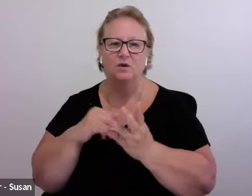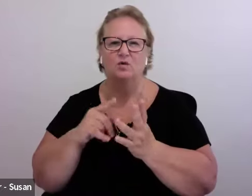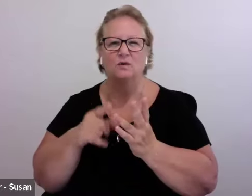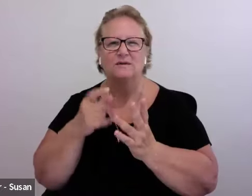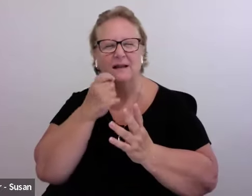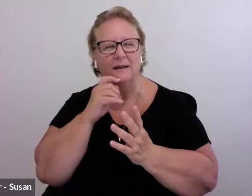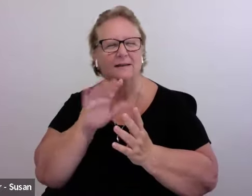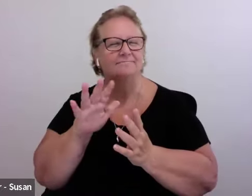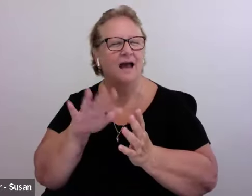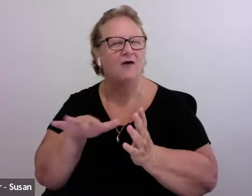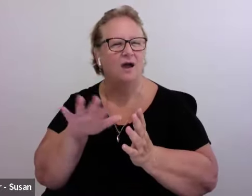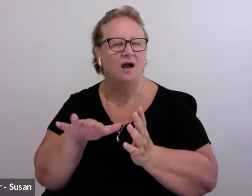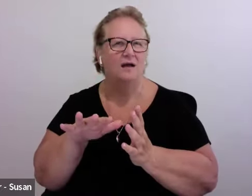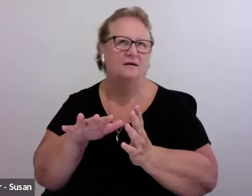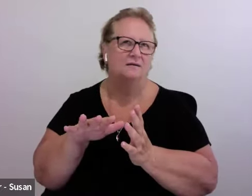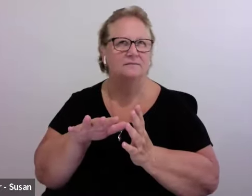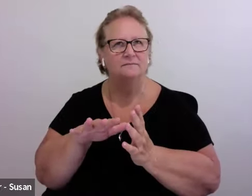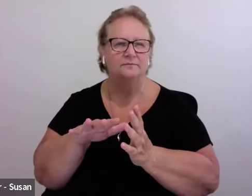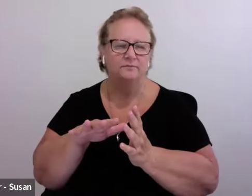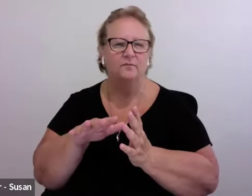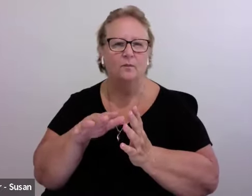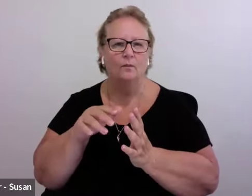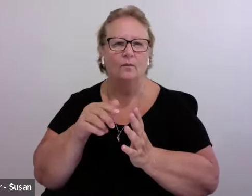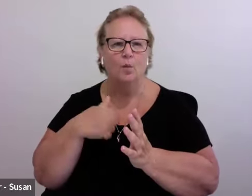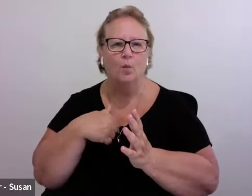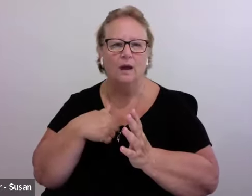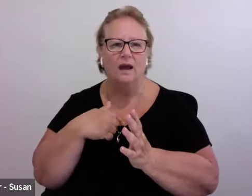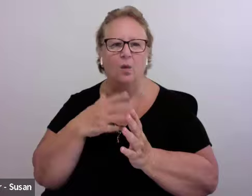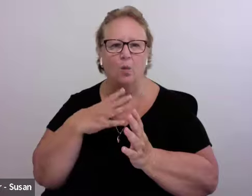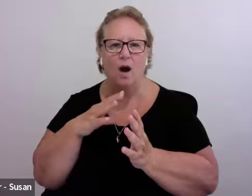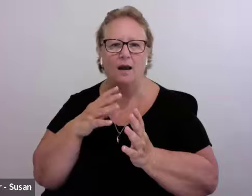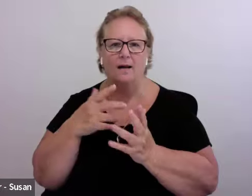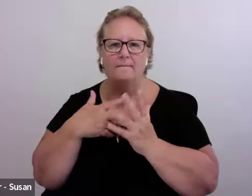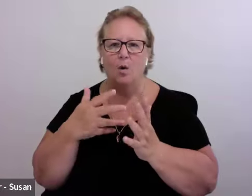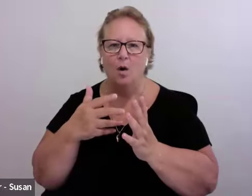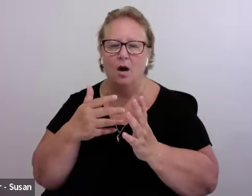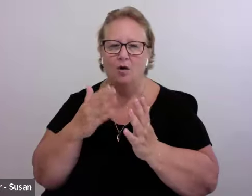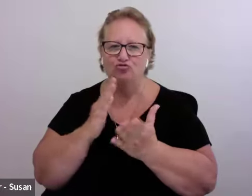listing the organisation five times on five different